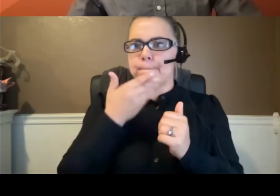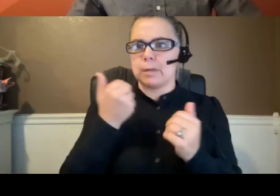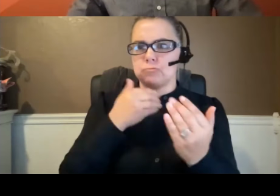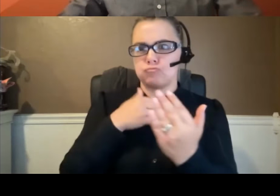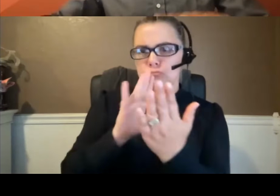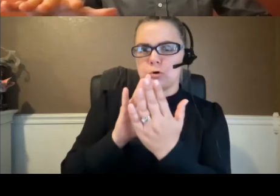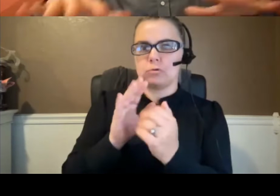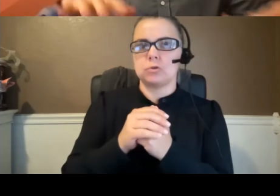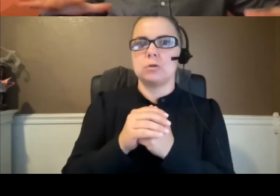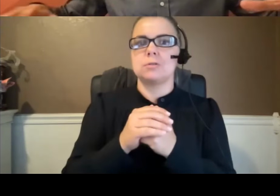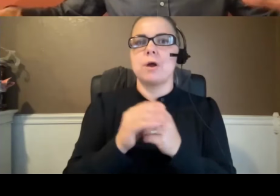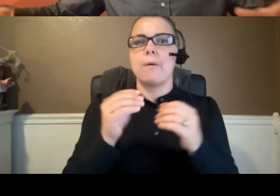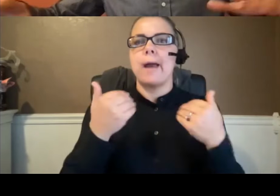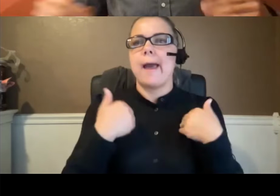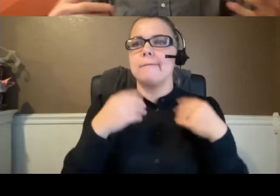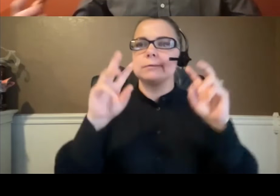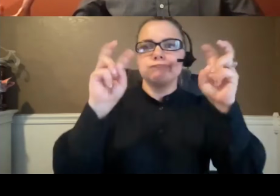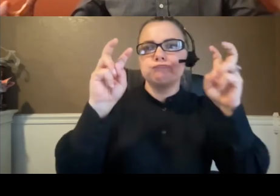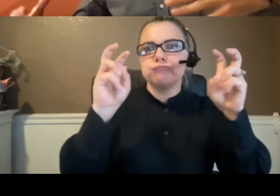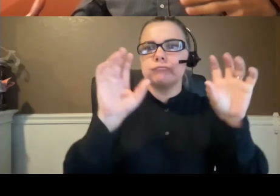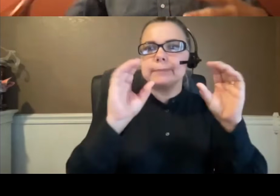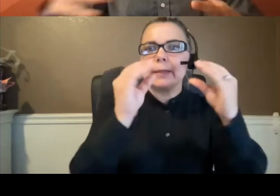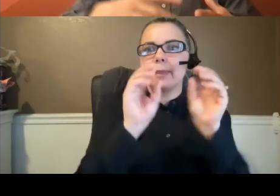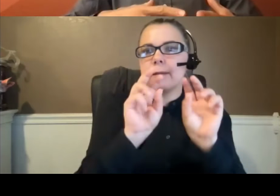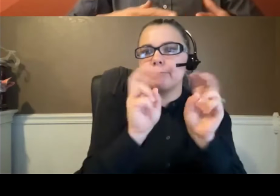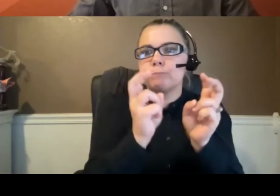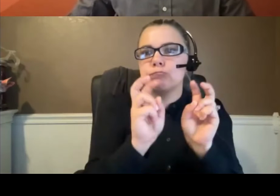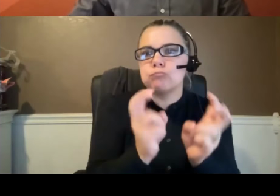sub topics. There's a lot of different subtopics when you're mixing data visualization and